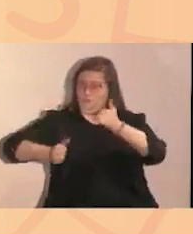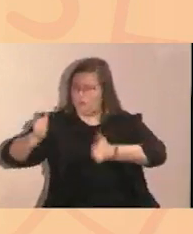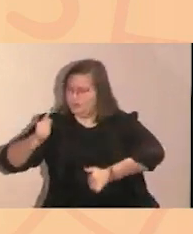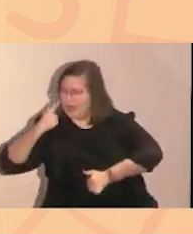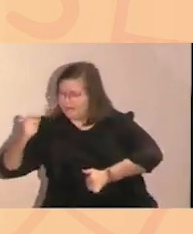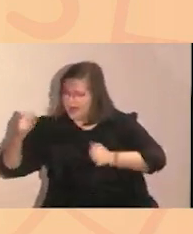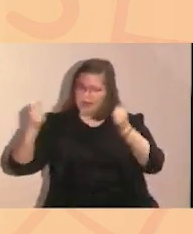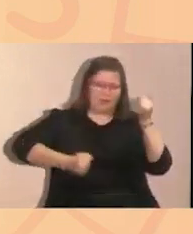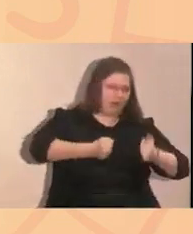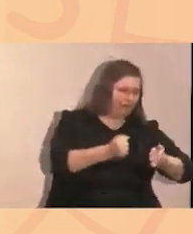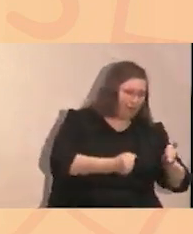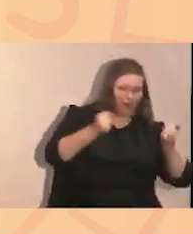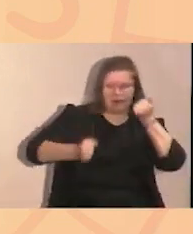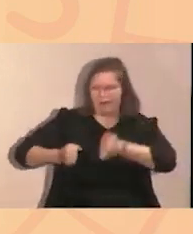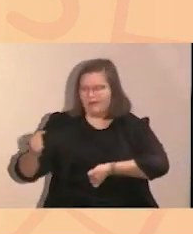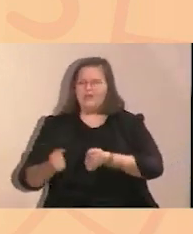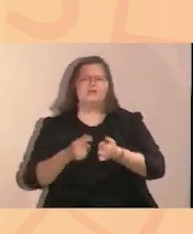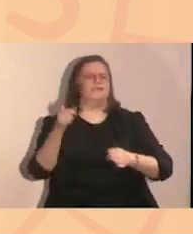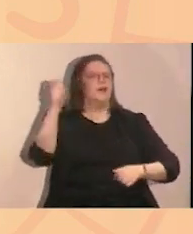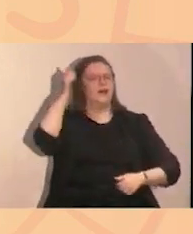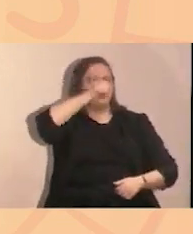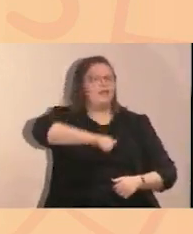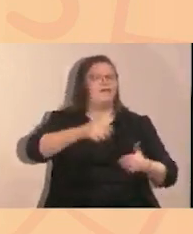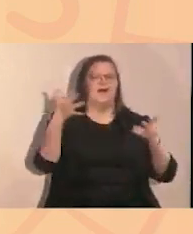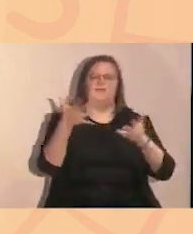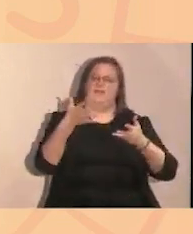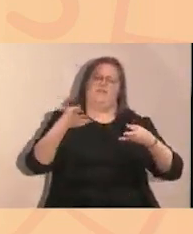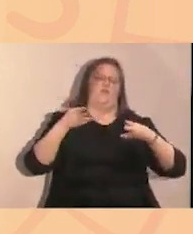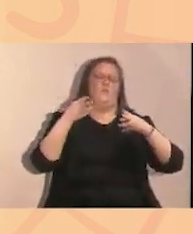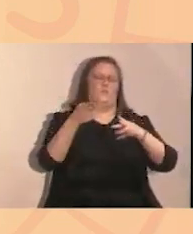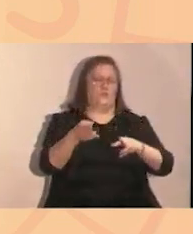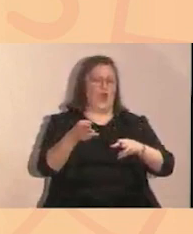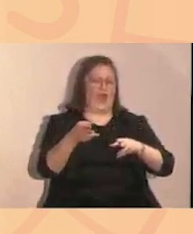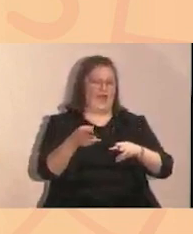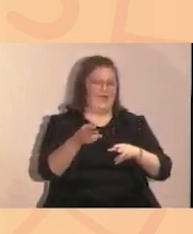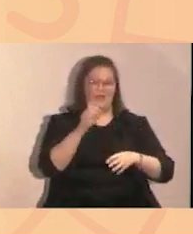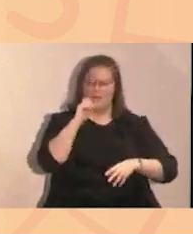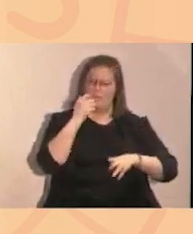But it was such a clever, playful kind of satirical way of going, "I'm not going to do the work for you.